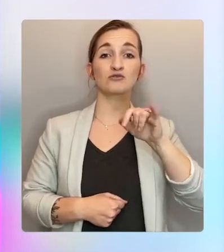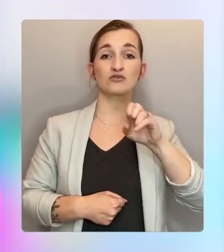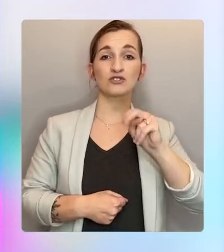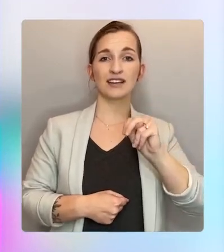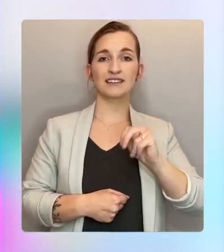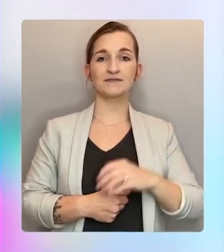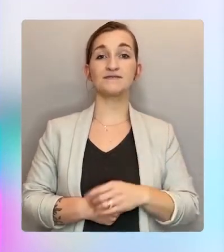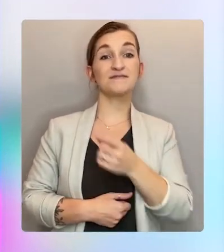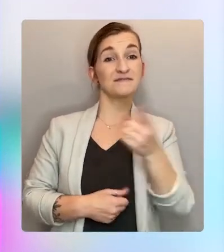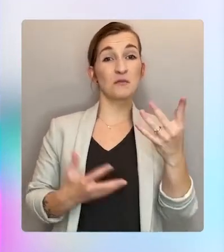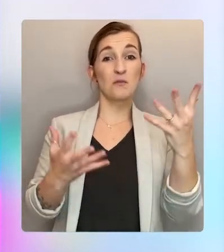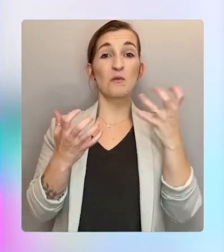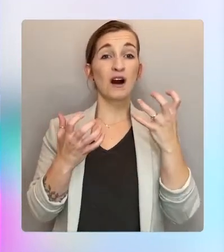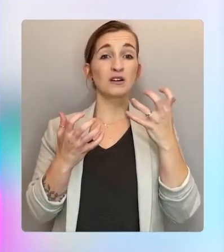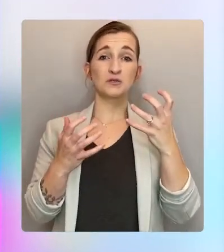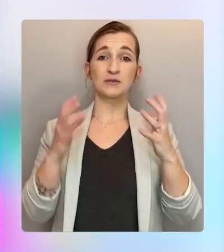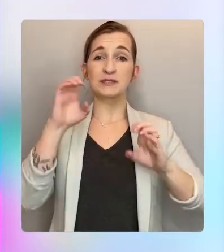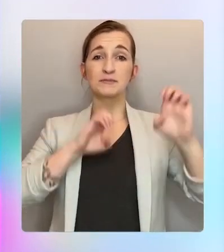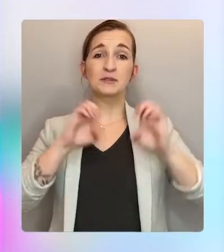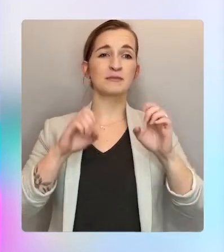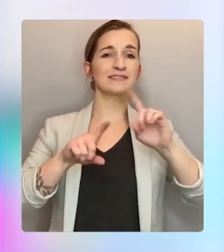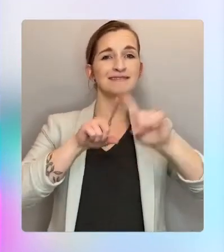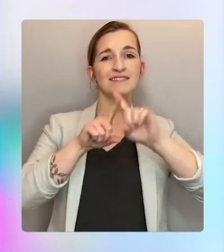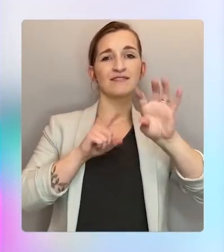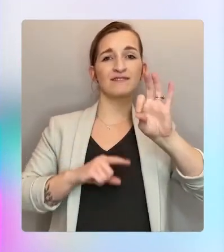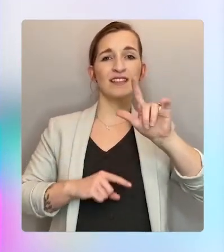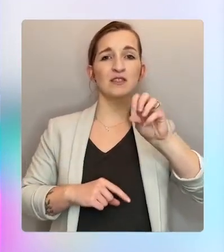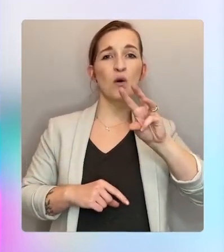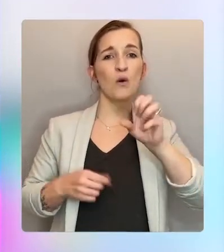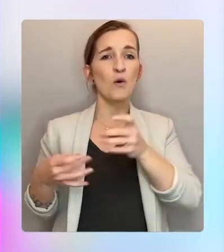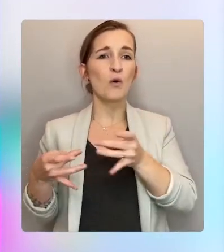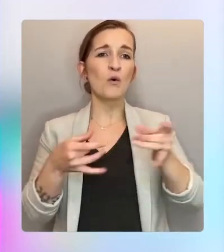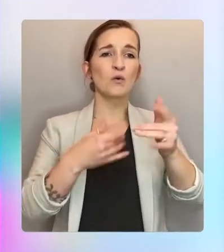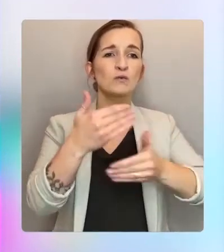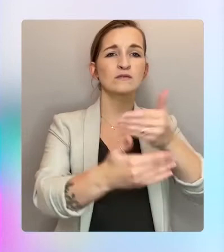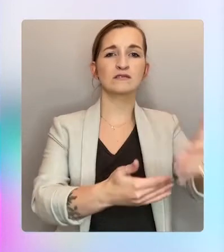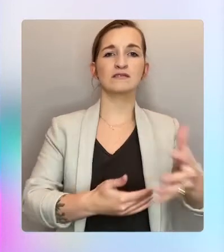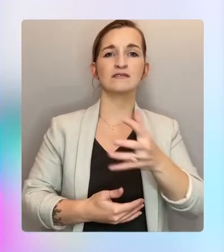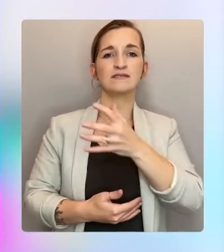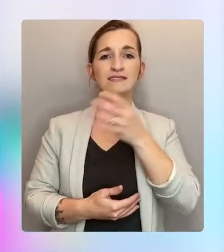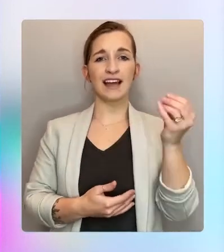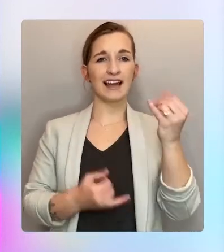with different flows and growth ideas. The team is working on a set